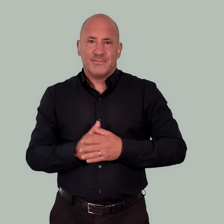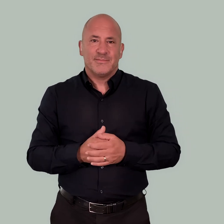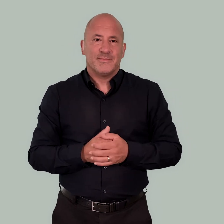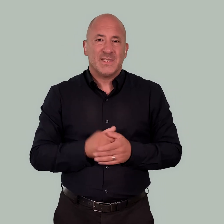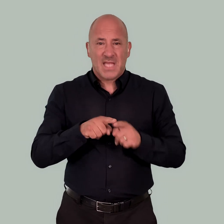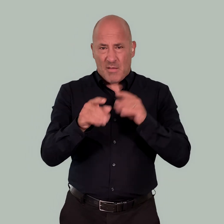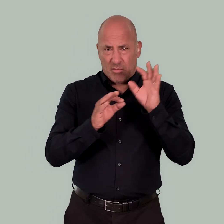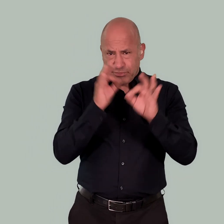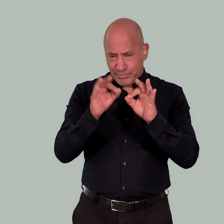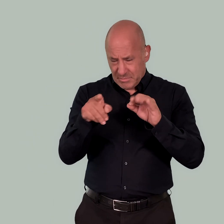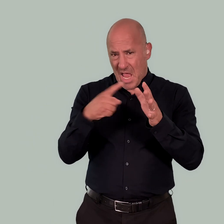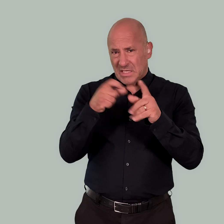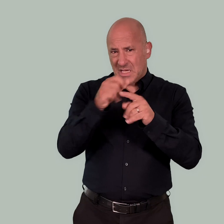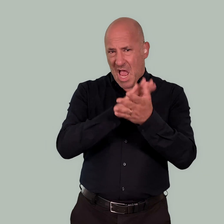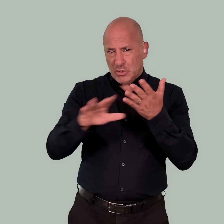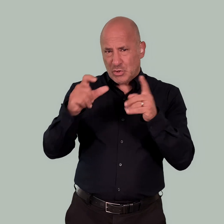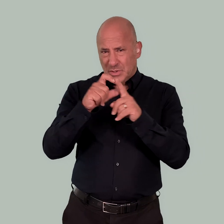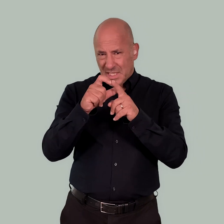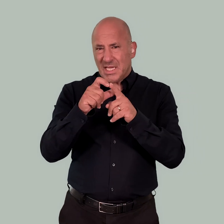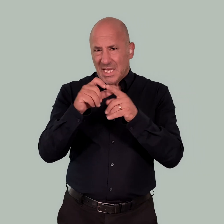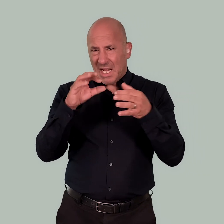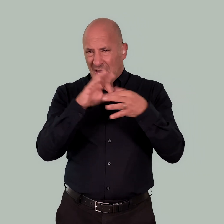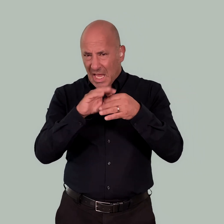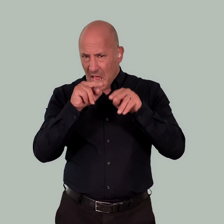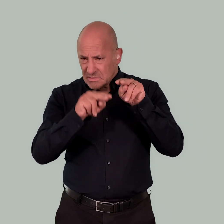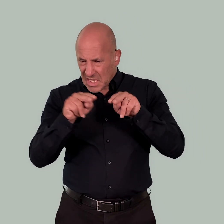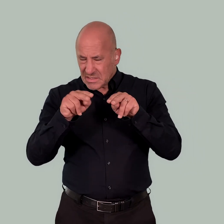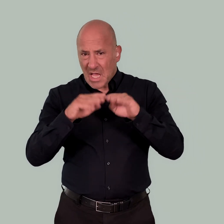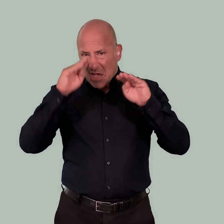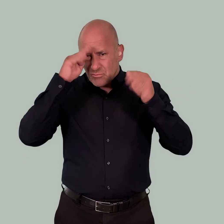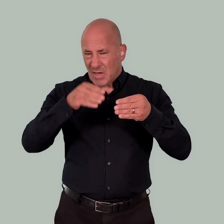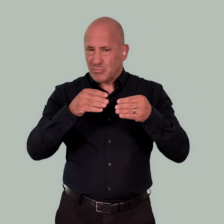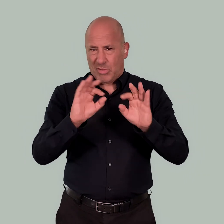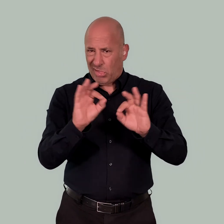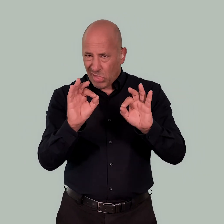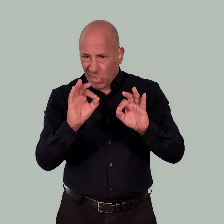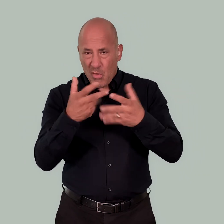(Footnote 16 - The screening tool assesses ADHD characteristics of inattention,